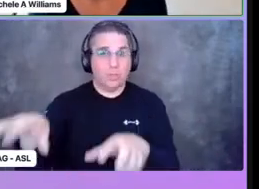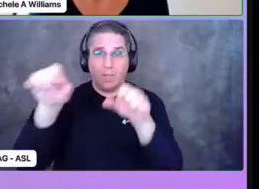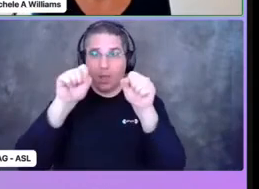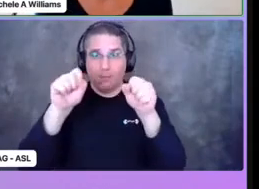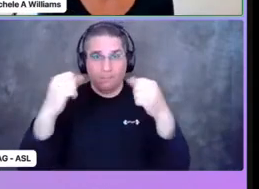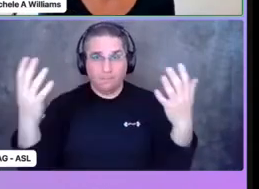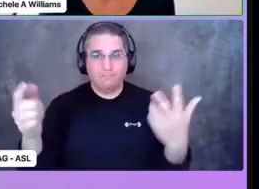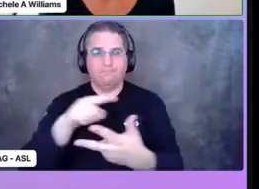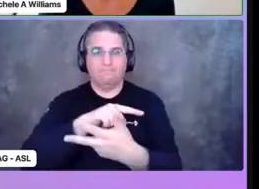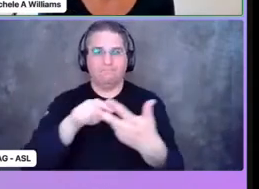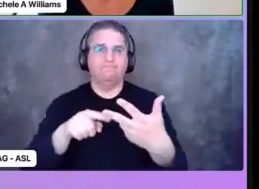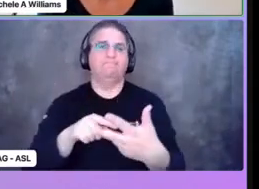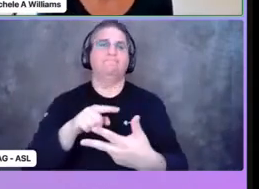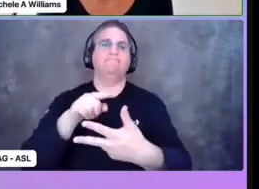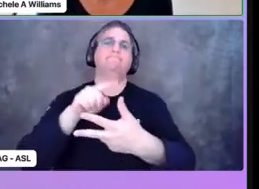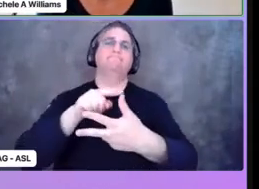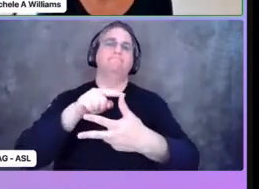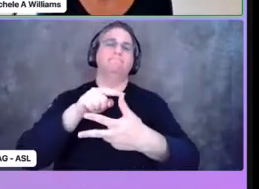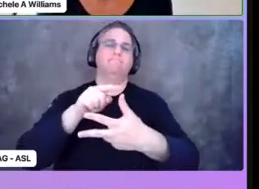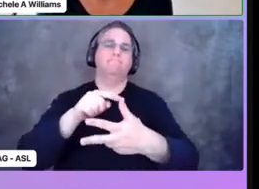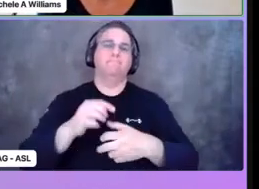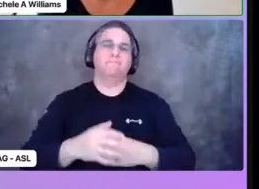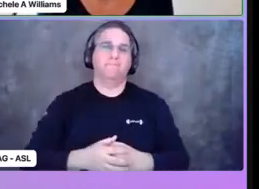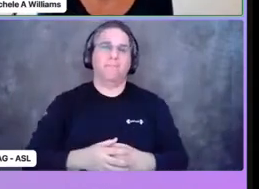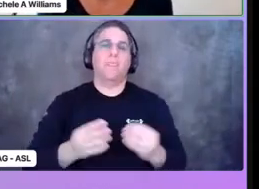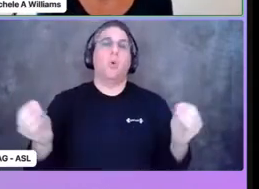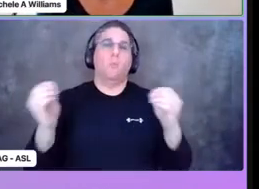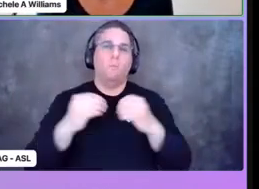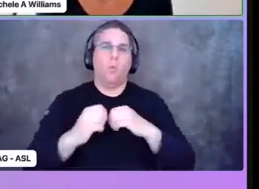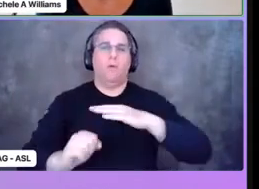three actions, new actions that I would ask that our